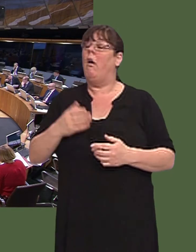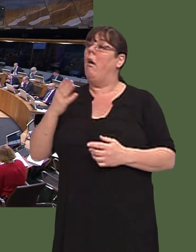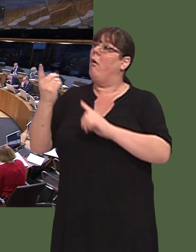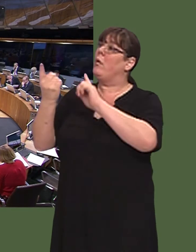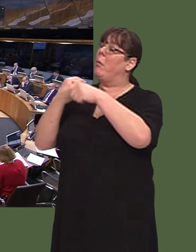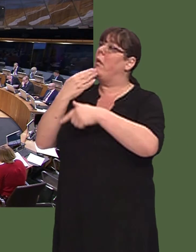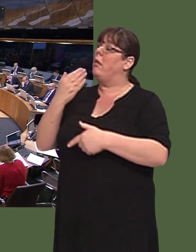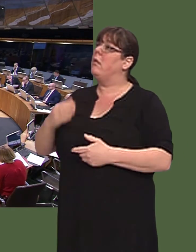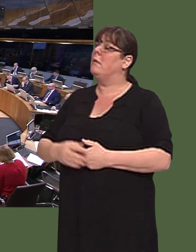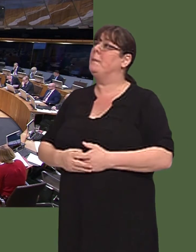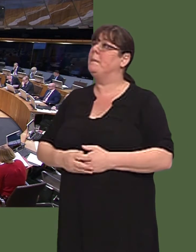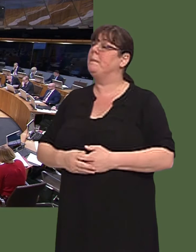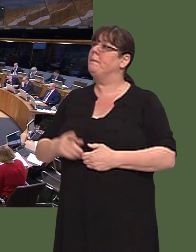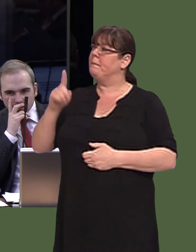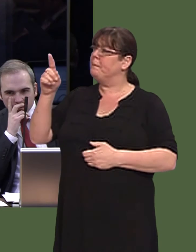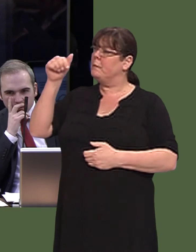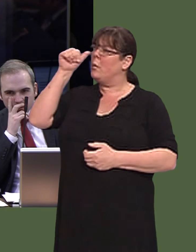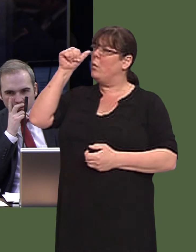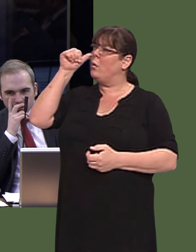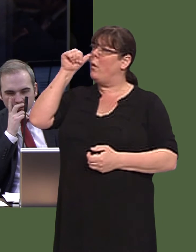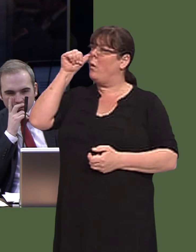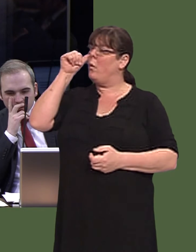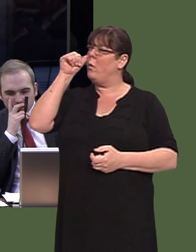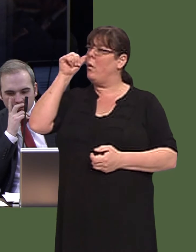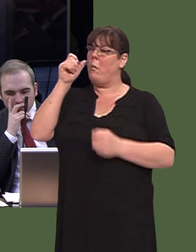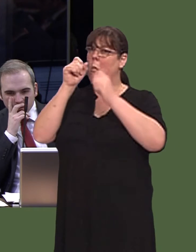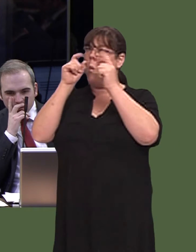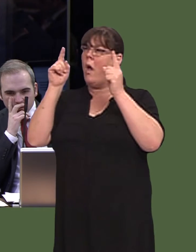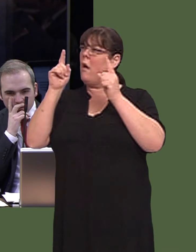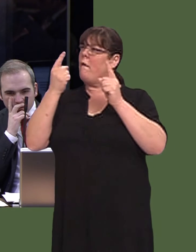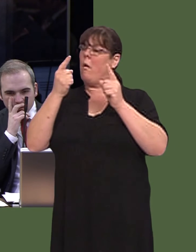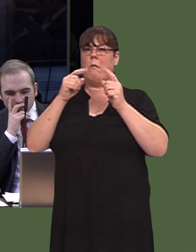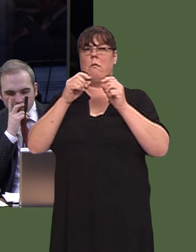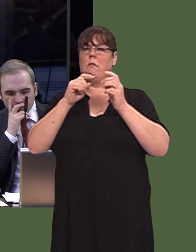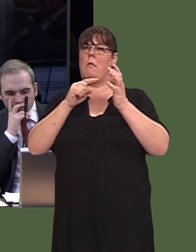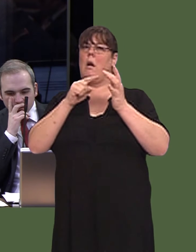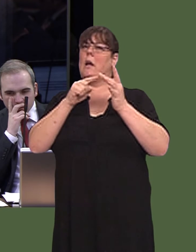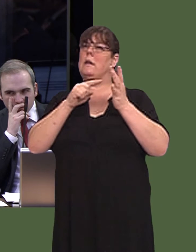Perhaps the First Minister will be aware, following an item on ITV Wales news, about